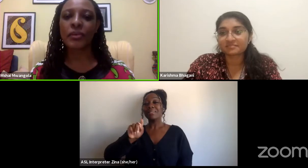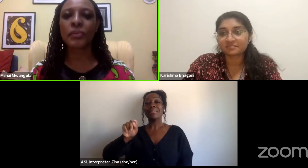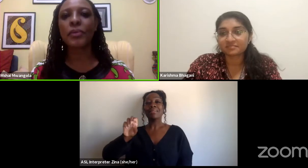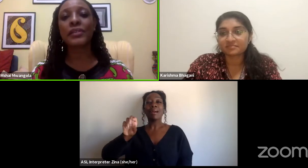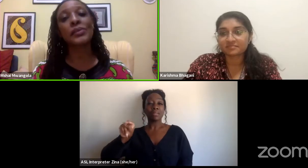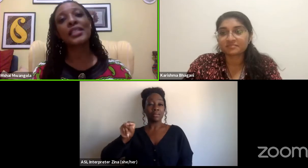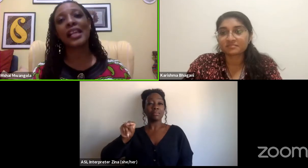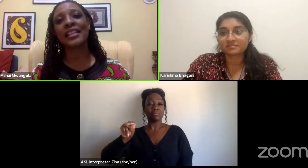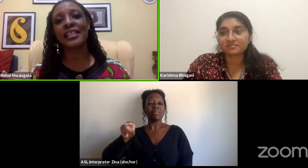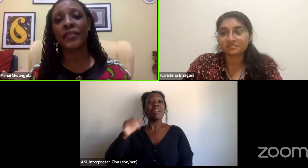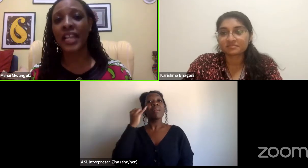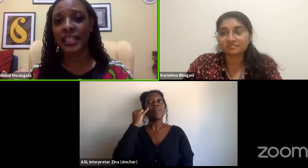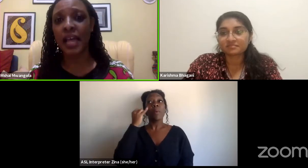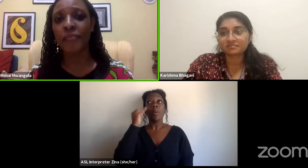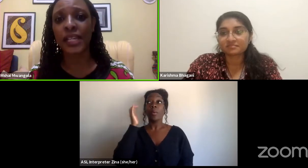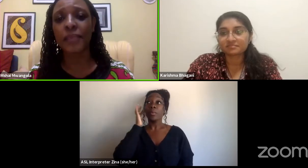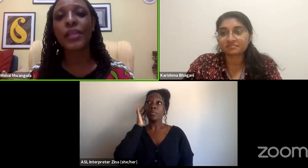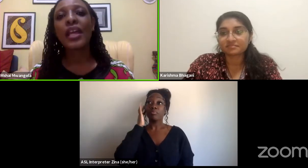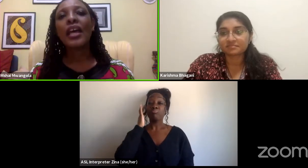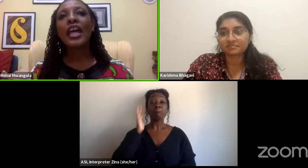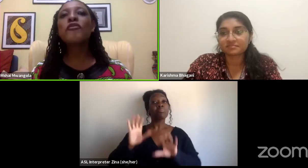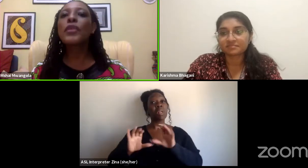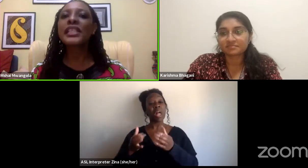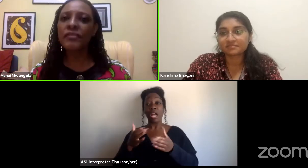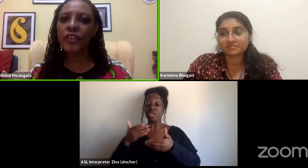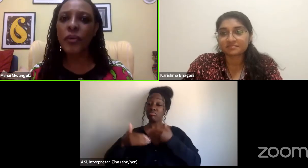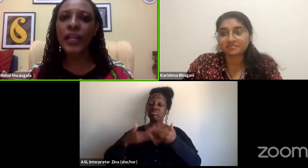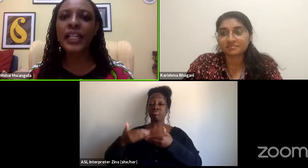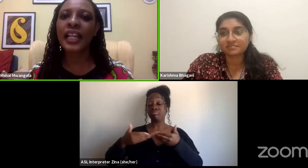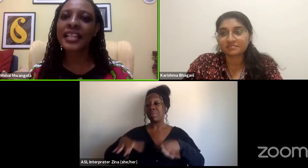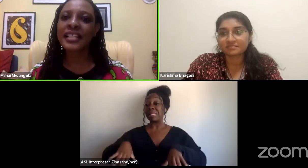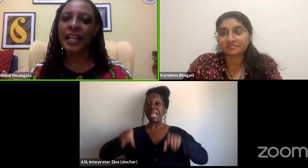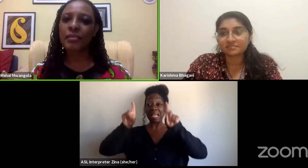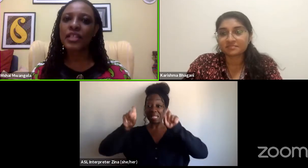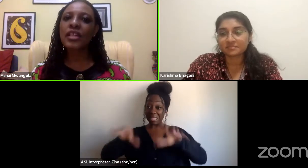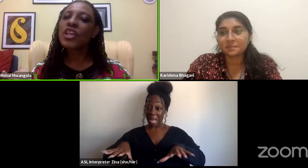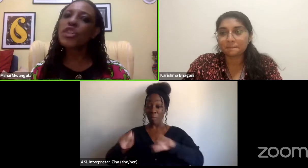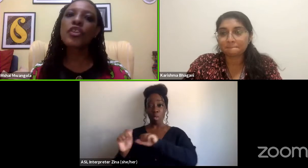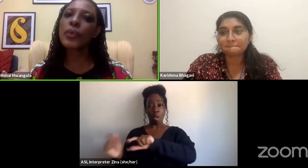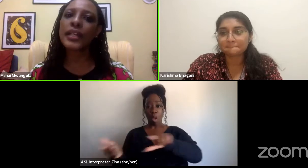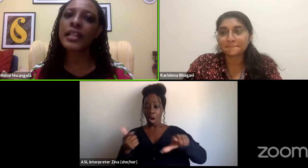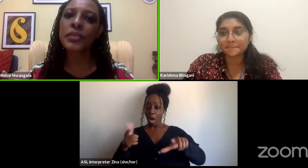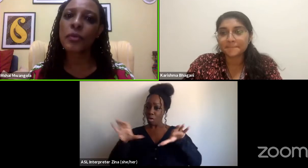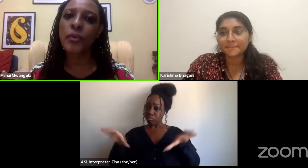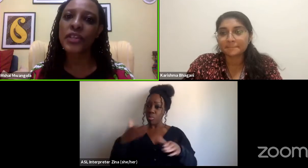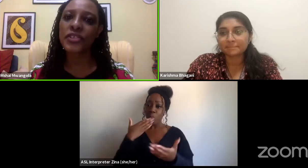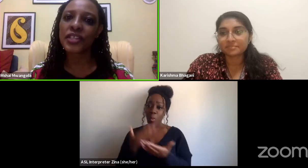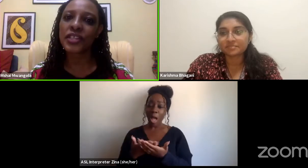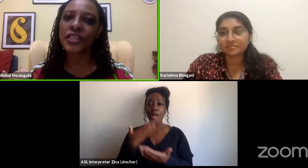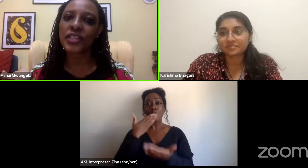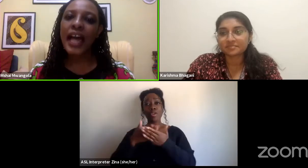when we were, this was standard seven exam time, if we did very well in an assignment, she rewarded us with poetry.